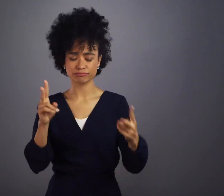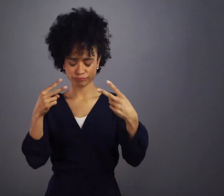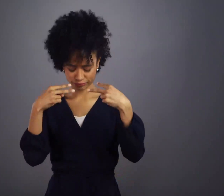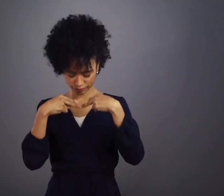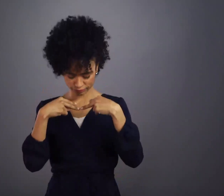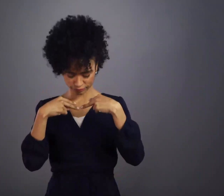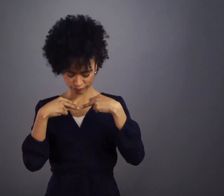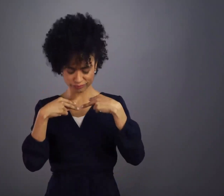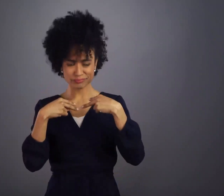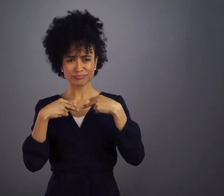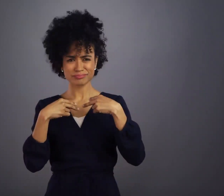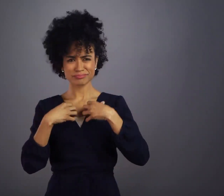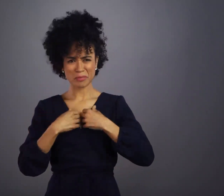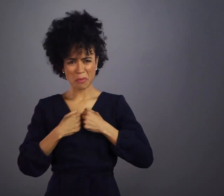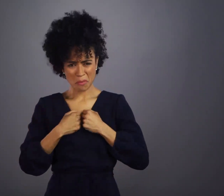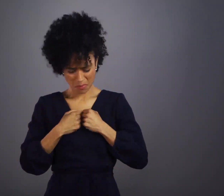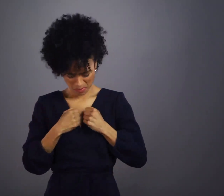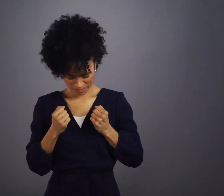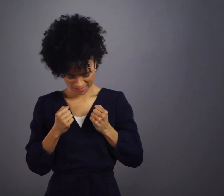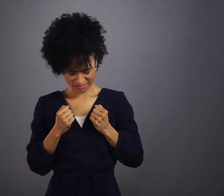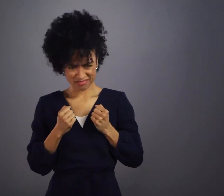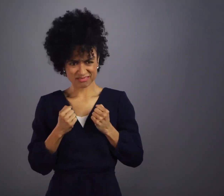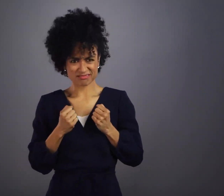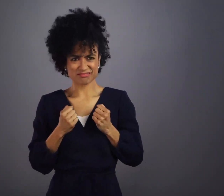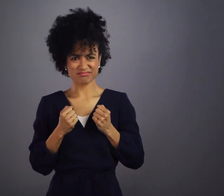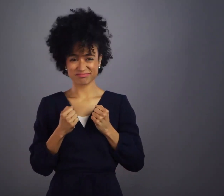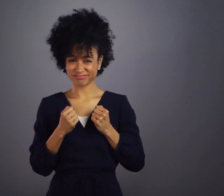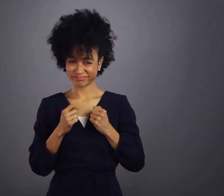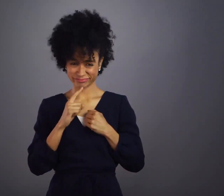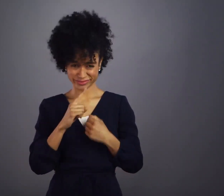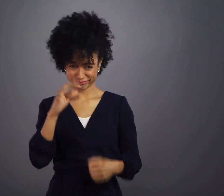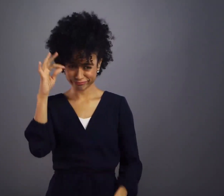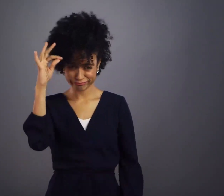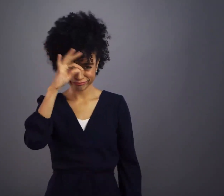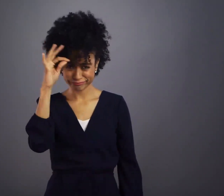But in their hearts they really do not know why they do it.